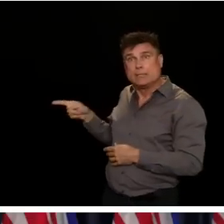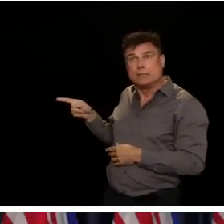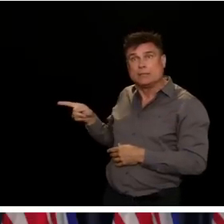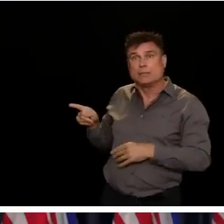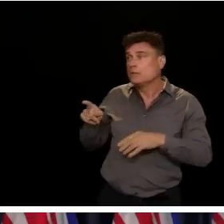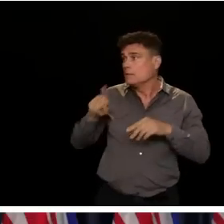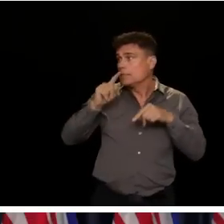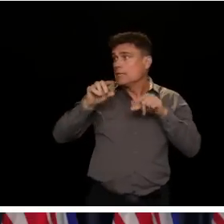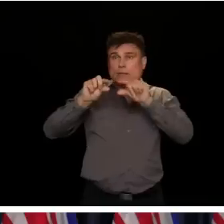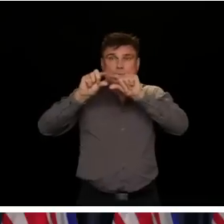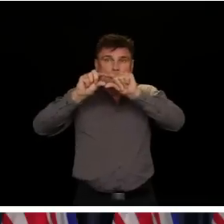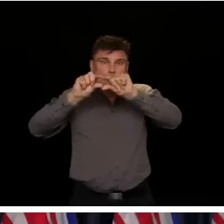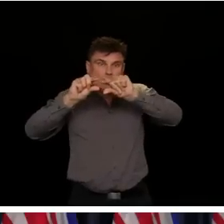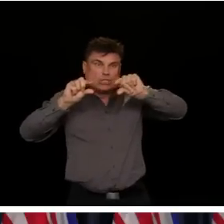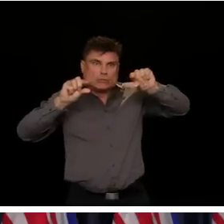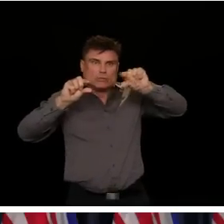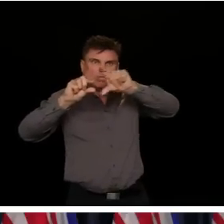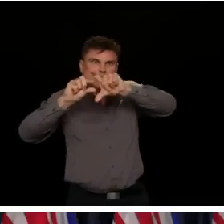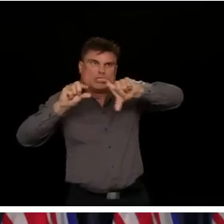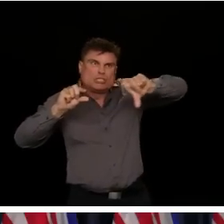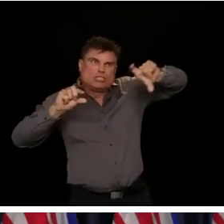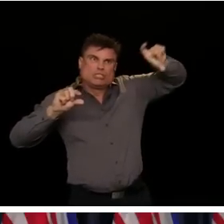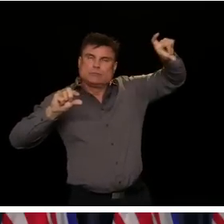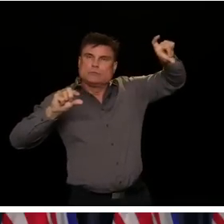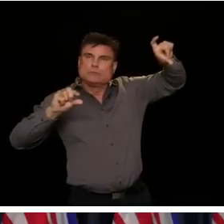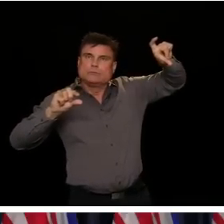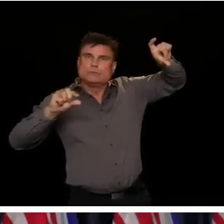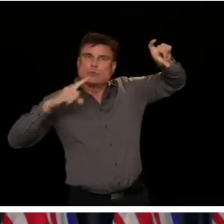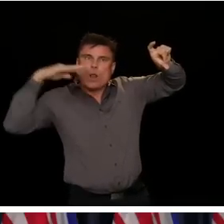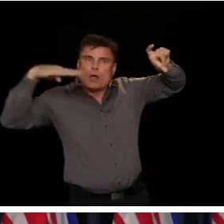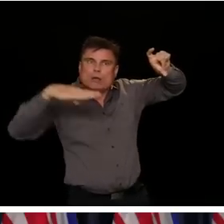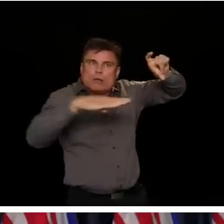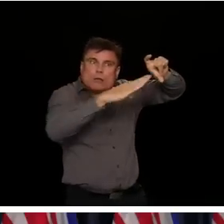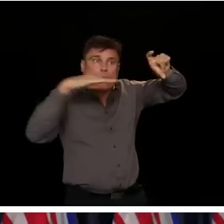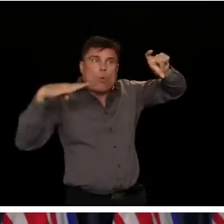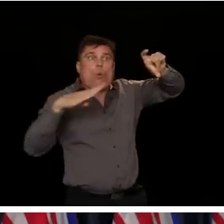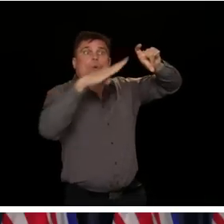, small numbers give us a sense of where we are but can